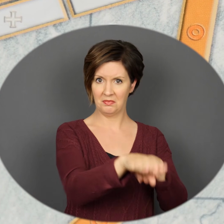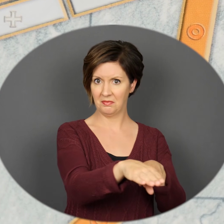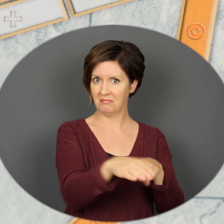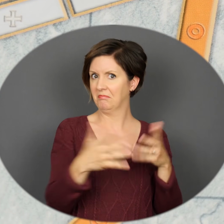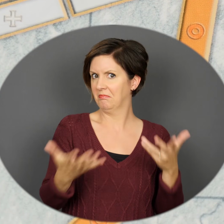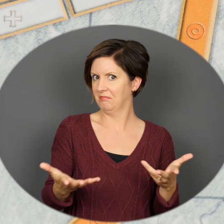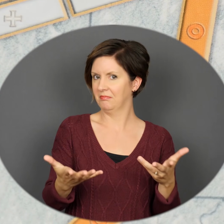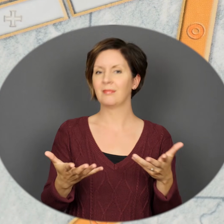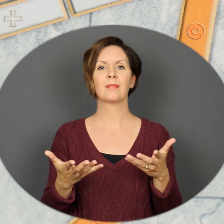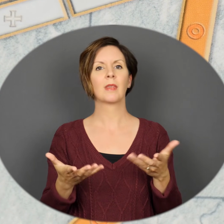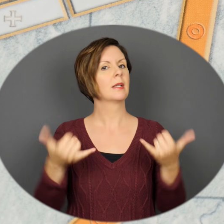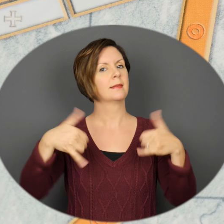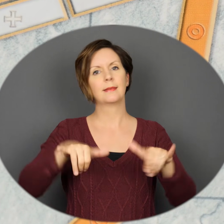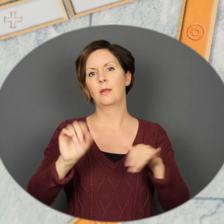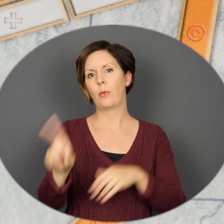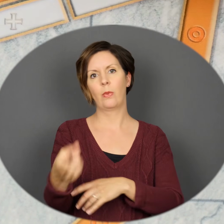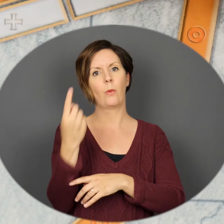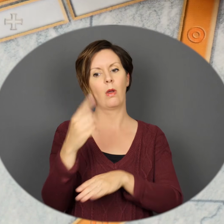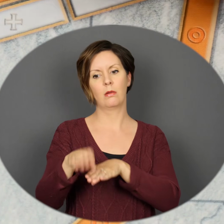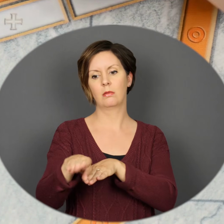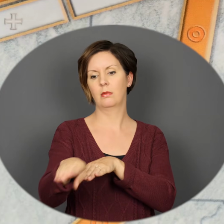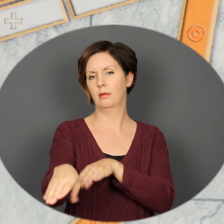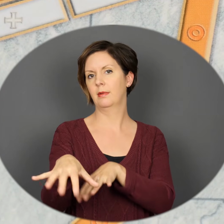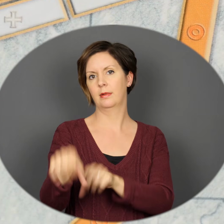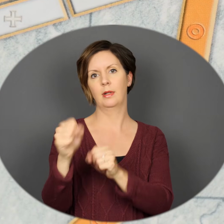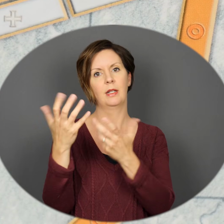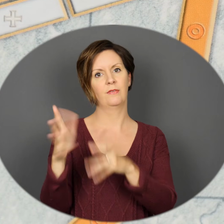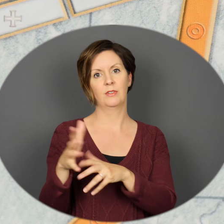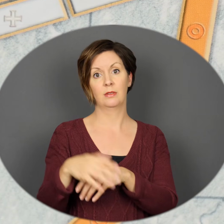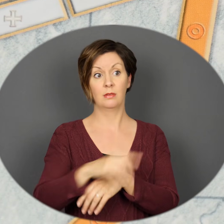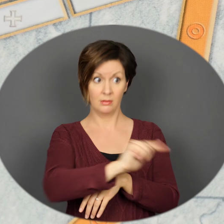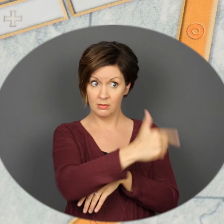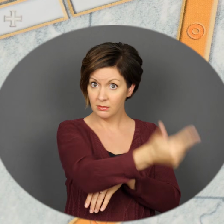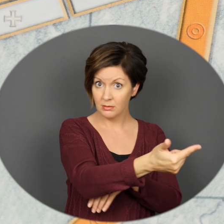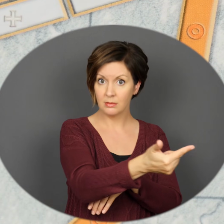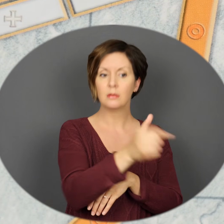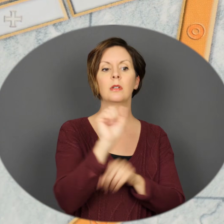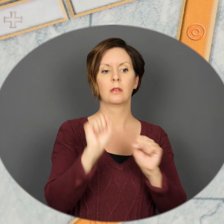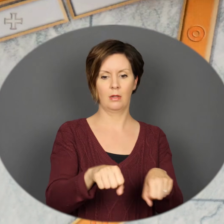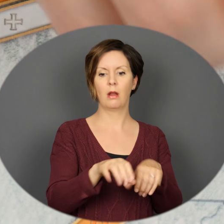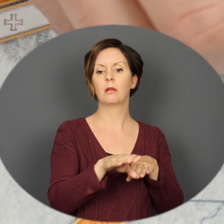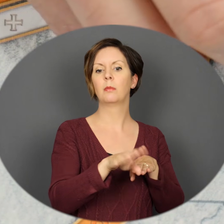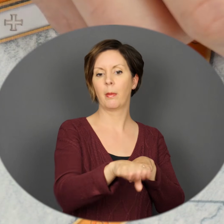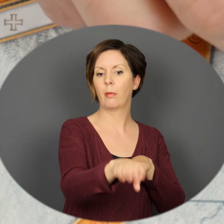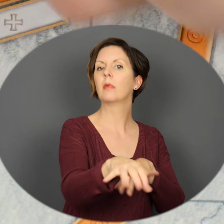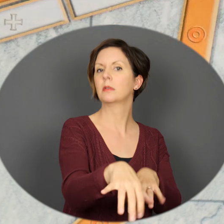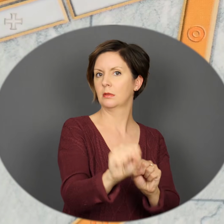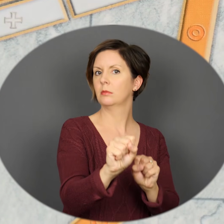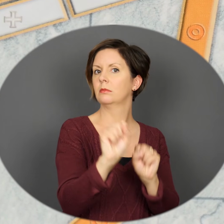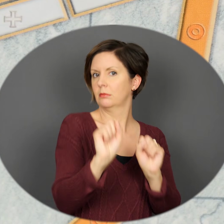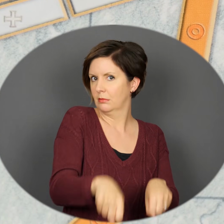but you can still only claim one of these in a single turn then later another player can claim the other route as well.